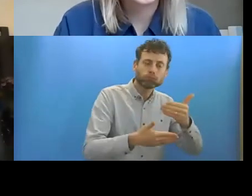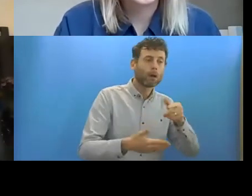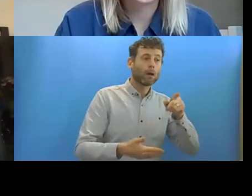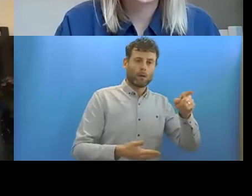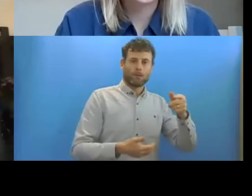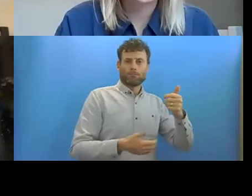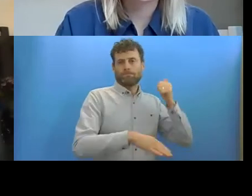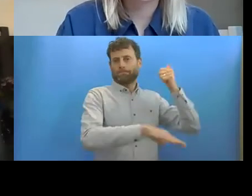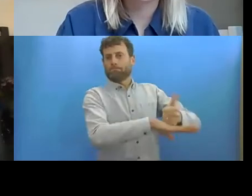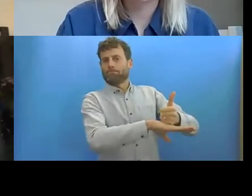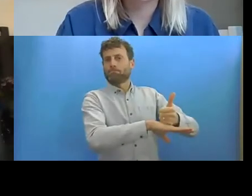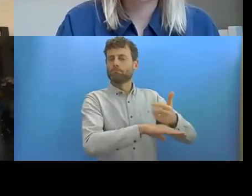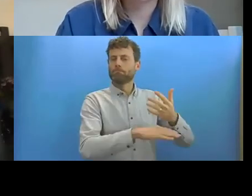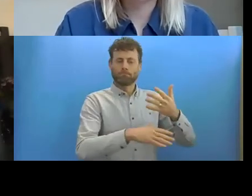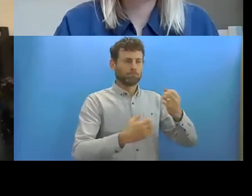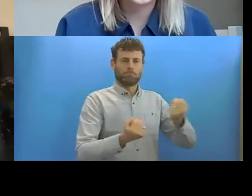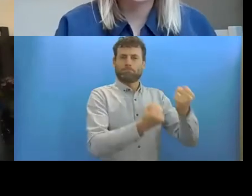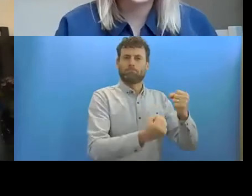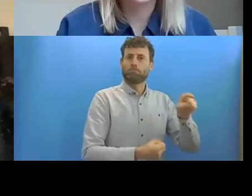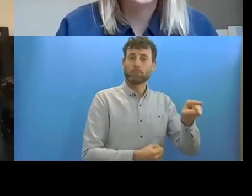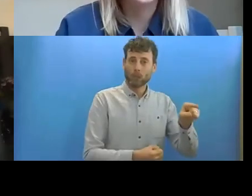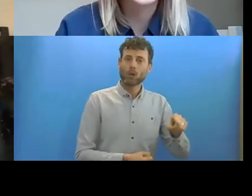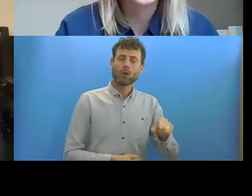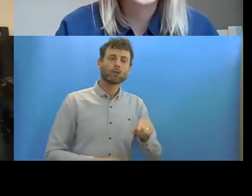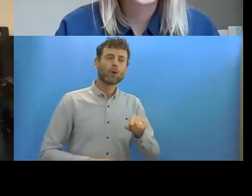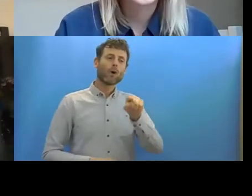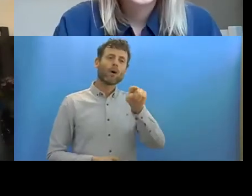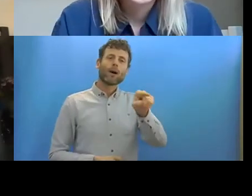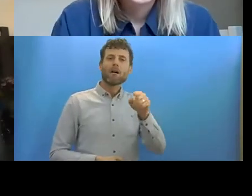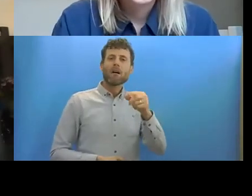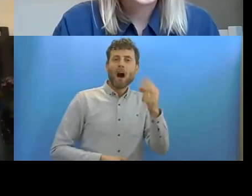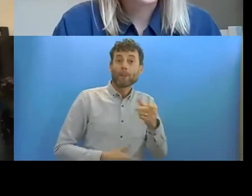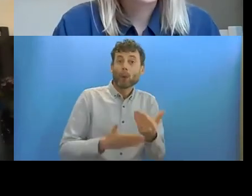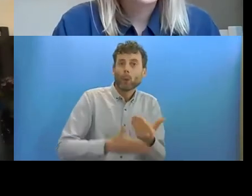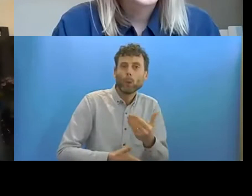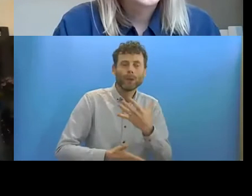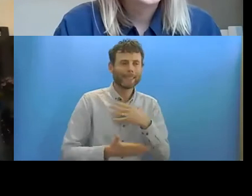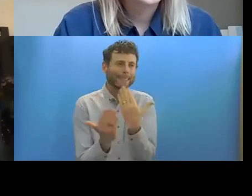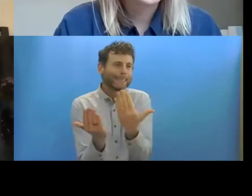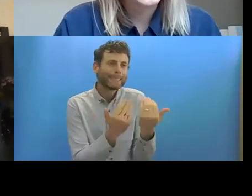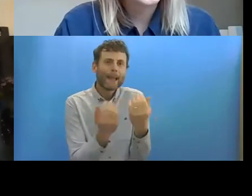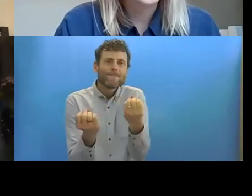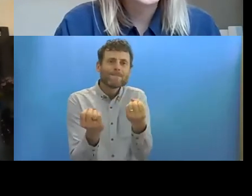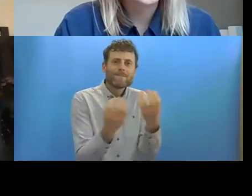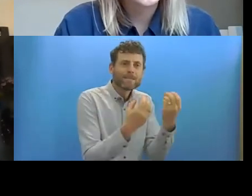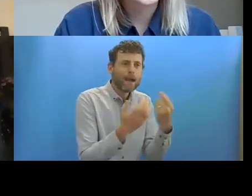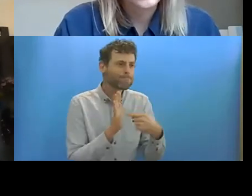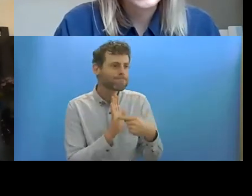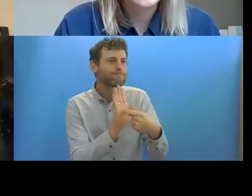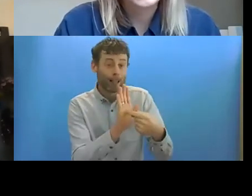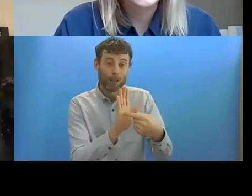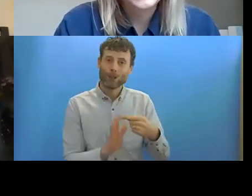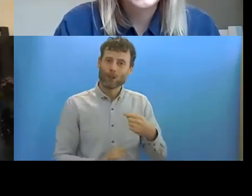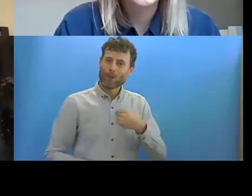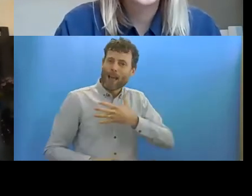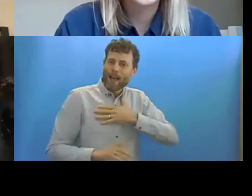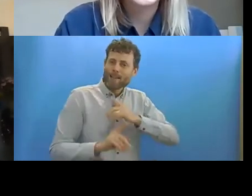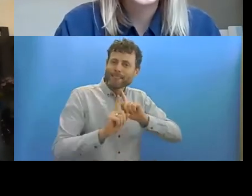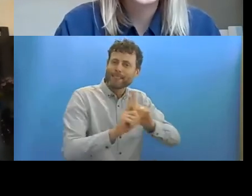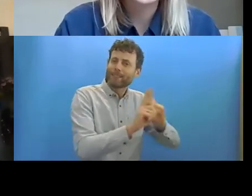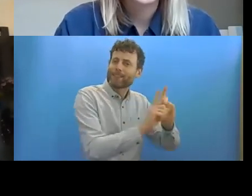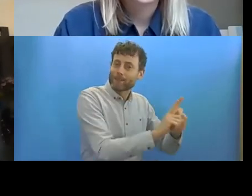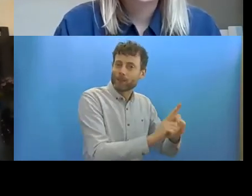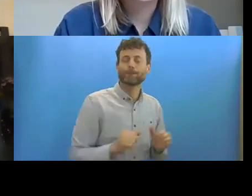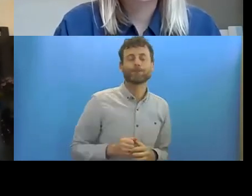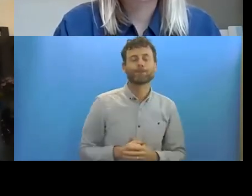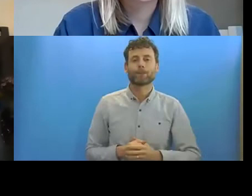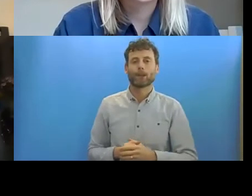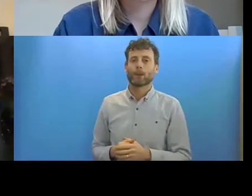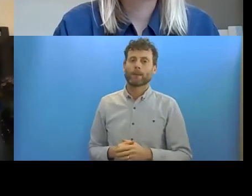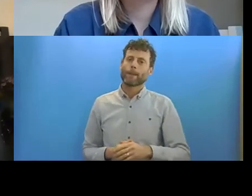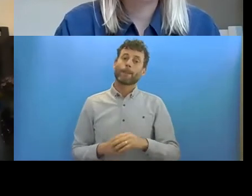and see different types of work and also different work at different stages of development, we also programme work that's not finished yet, and still has - needs to have a sharing